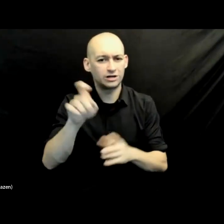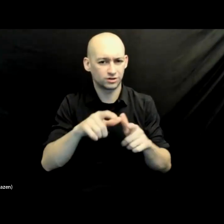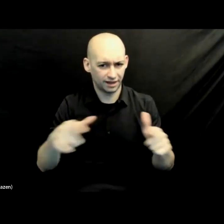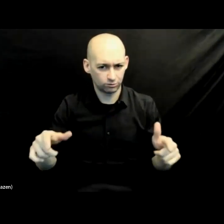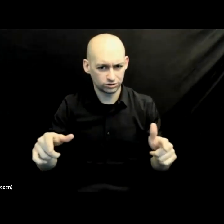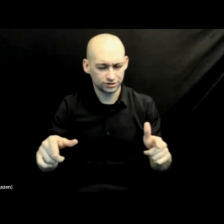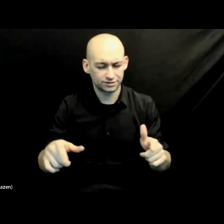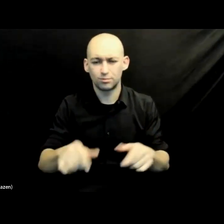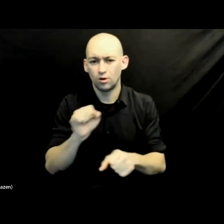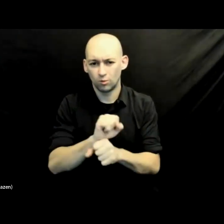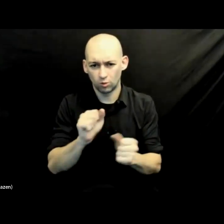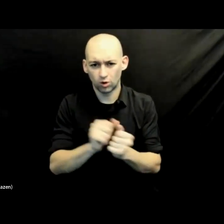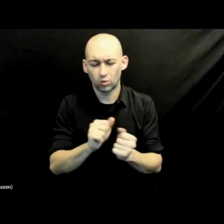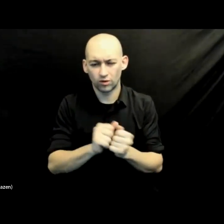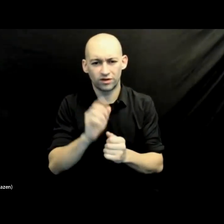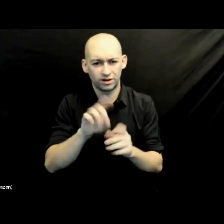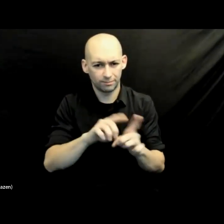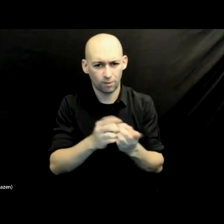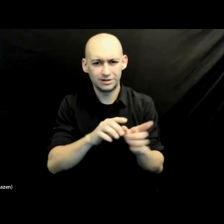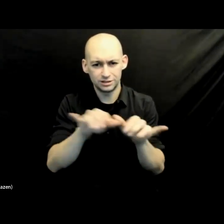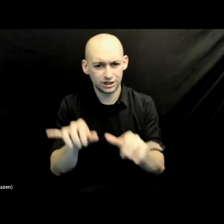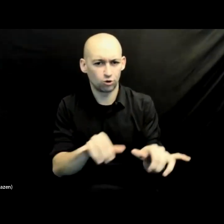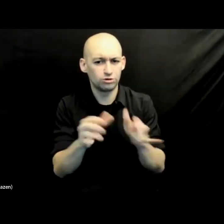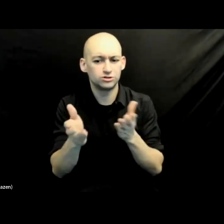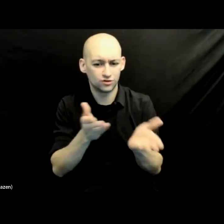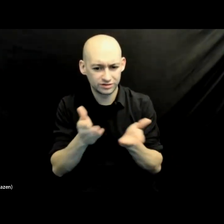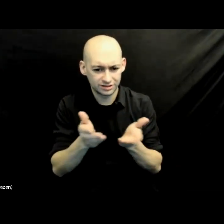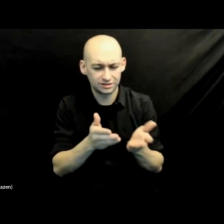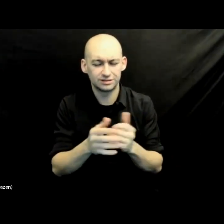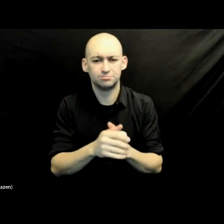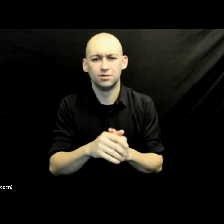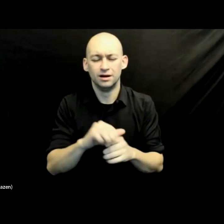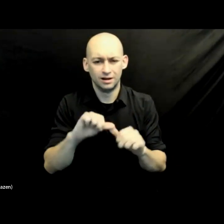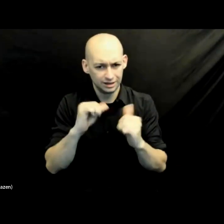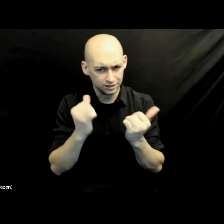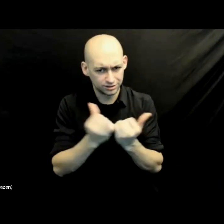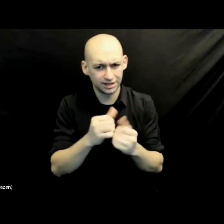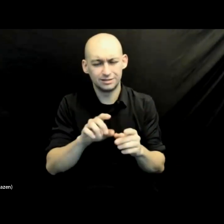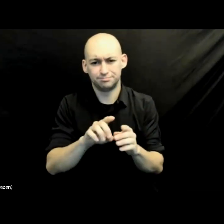work with Department of General Services, Gov Ops agency and a Department of Rehabilitation to make